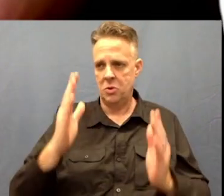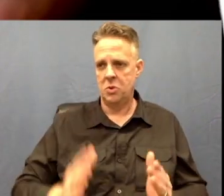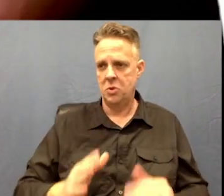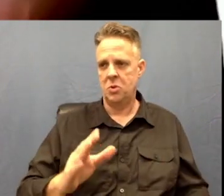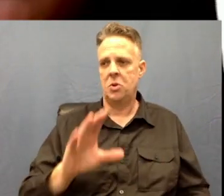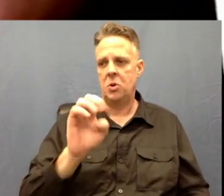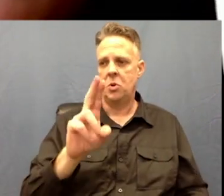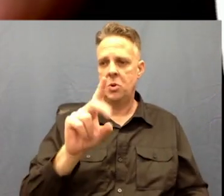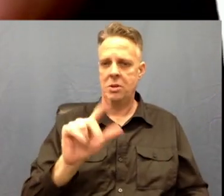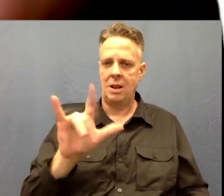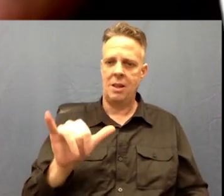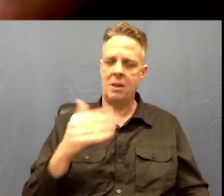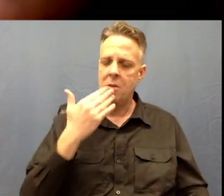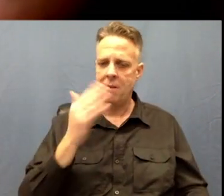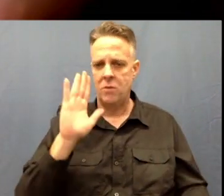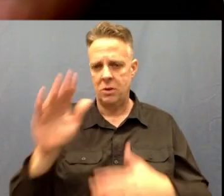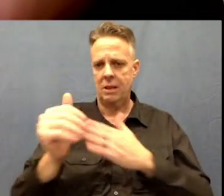FOR YOUR LEADERSHIP. OUR NEXT